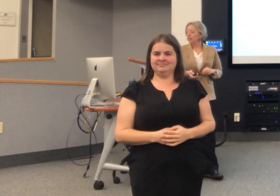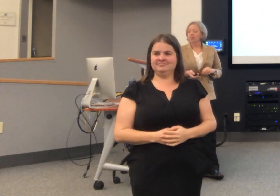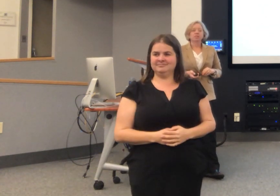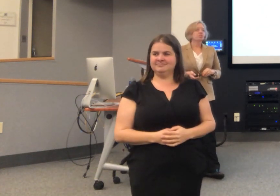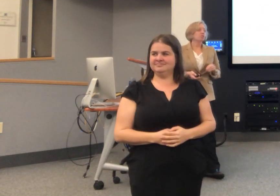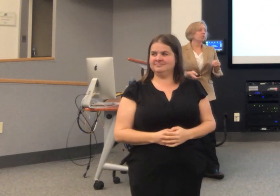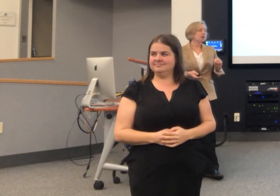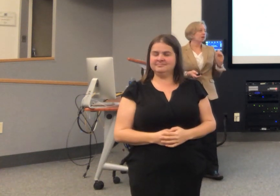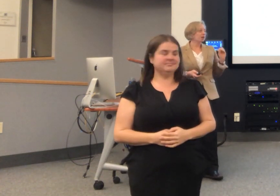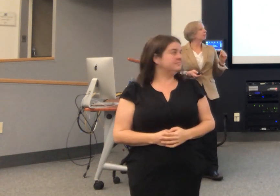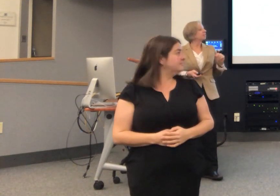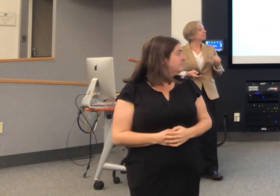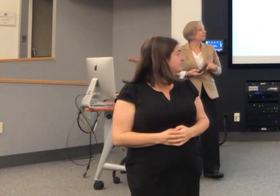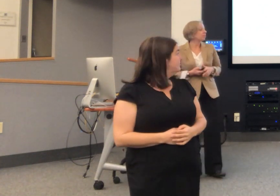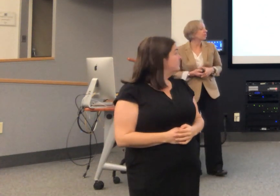Okay, so, yes.